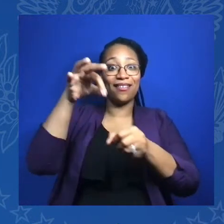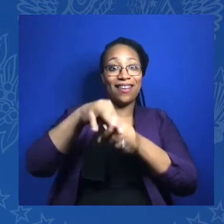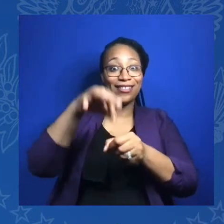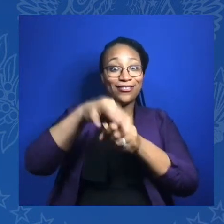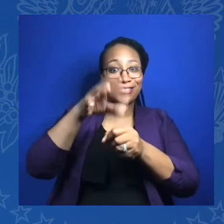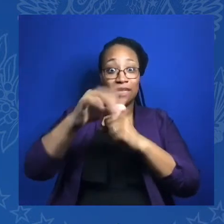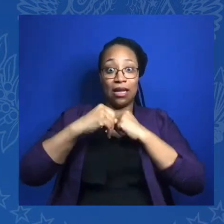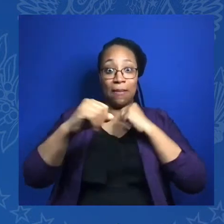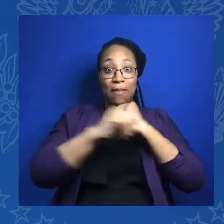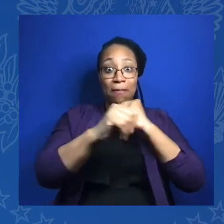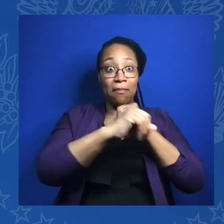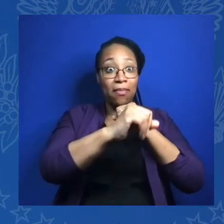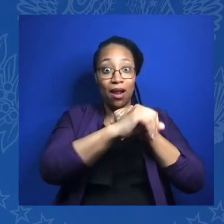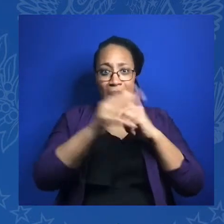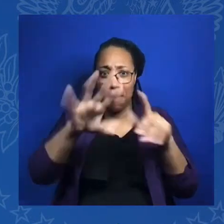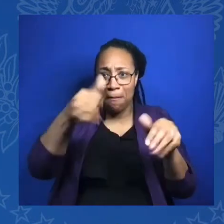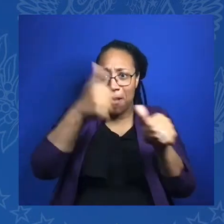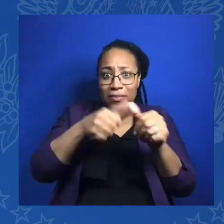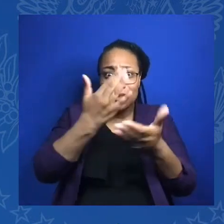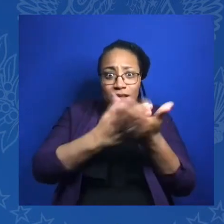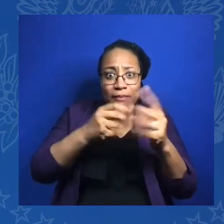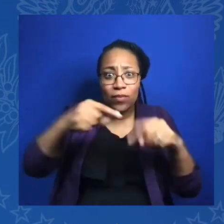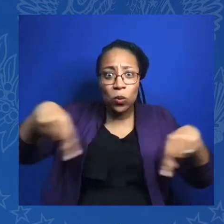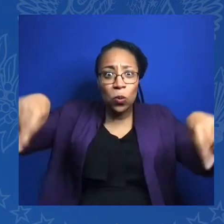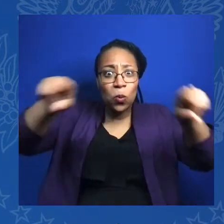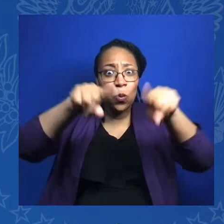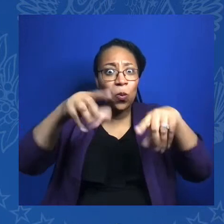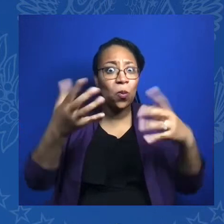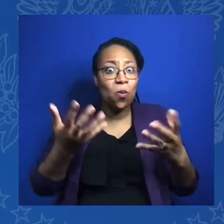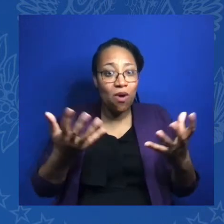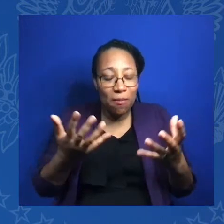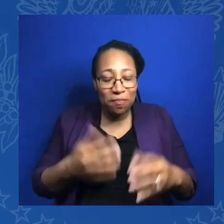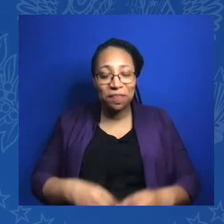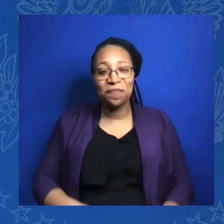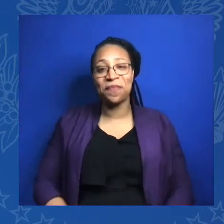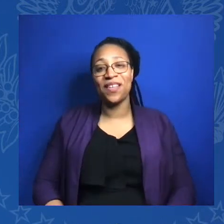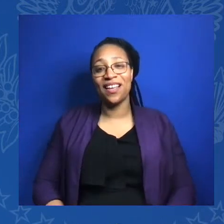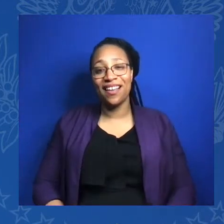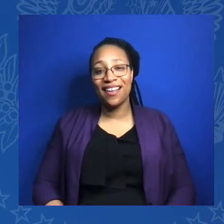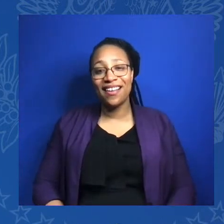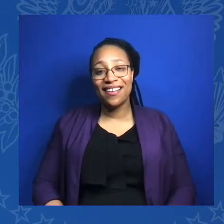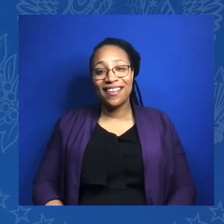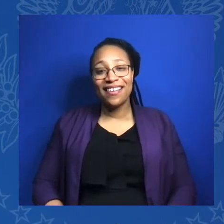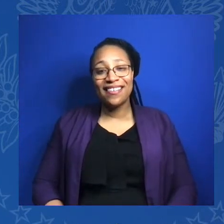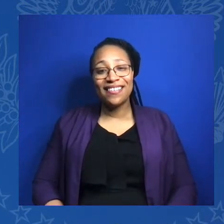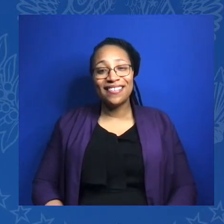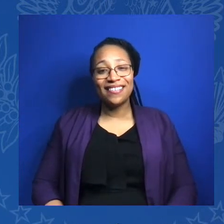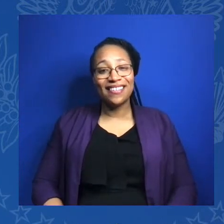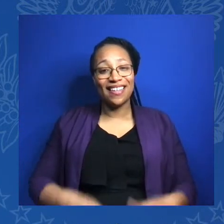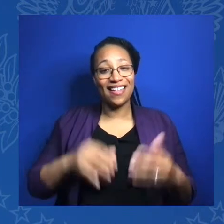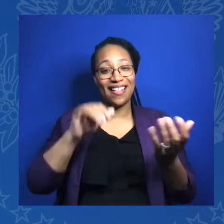some of you scooped that I'd announce in a video. But, really, you really all thought in your heart that I'd just blurt it out, didn't you?